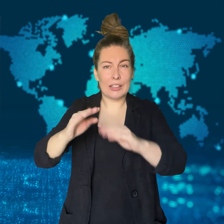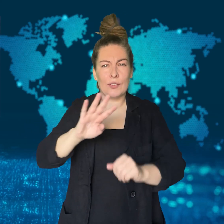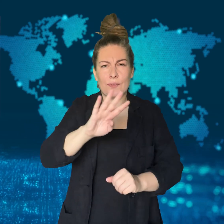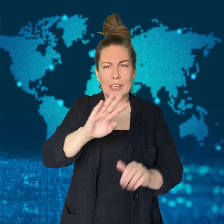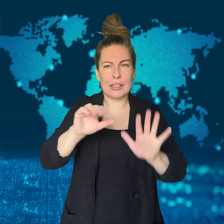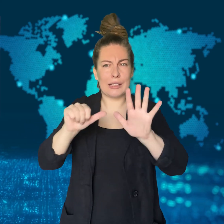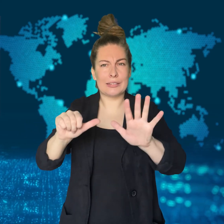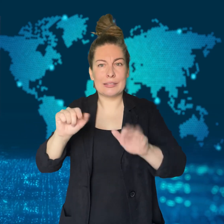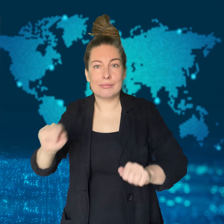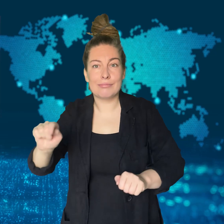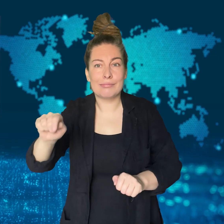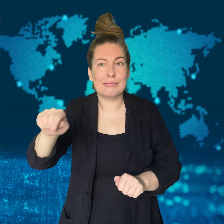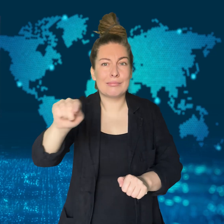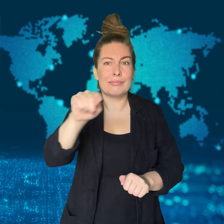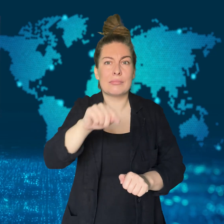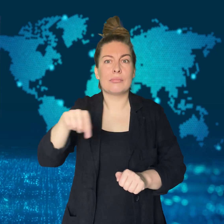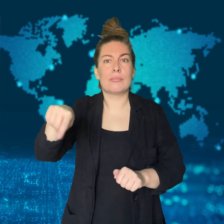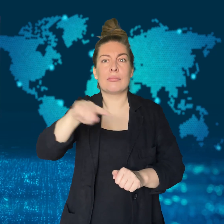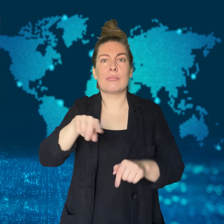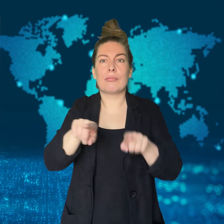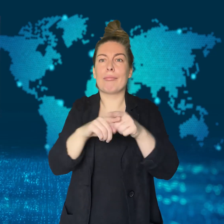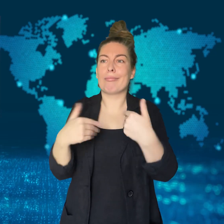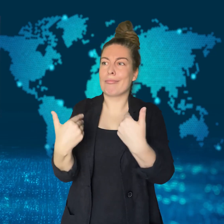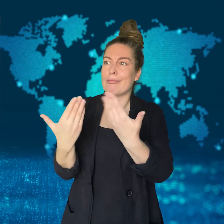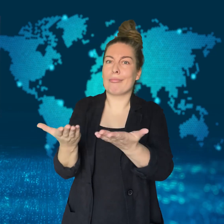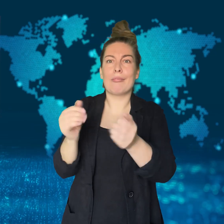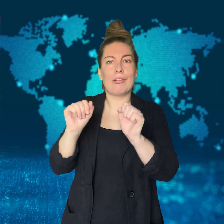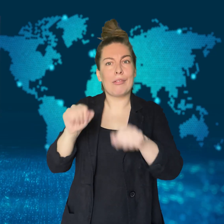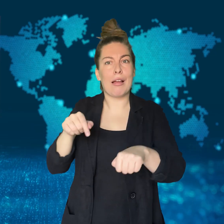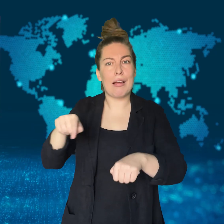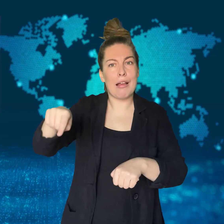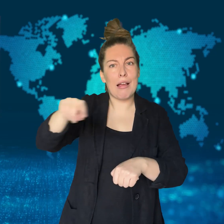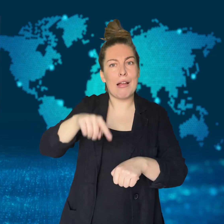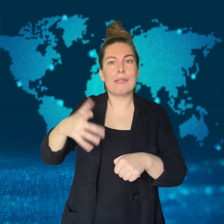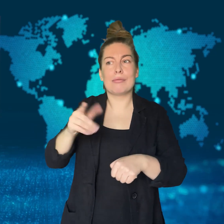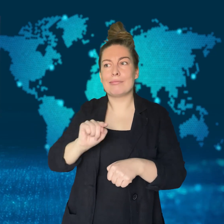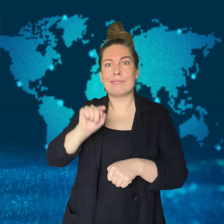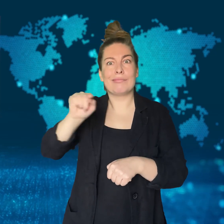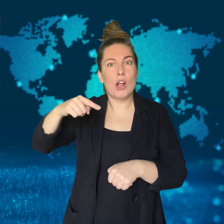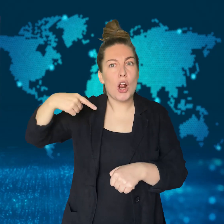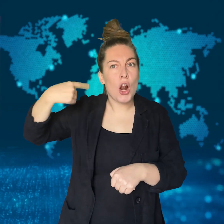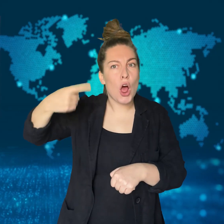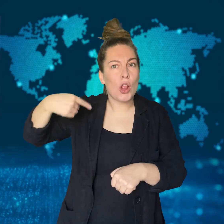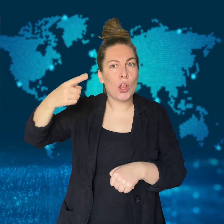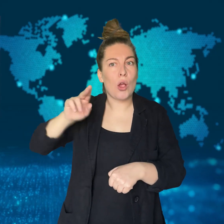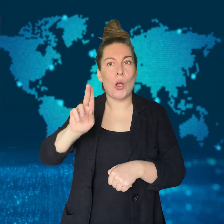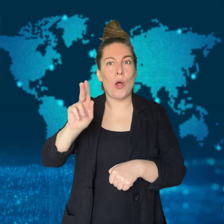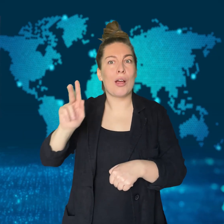claiming that continuing with